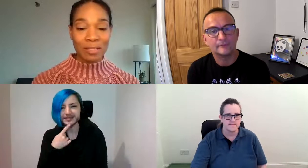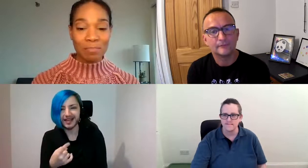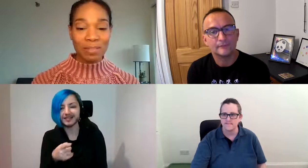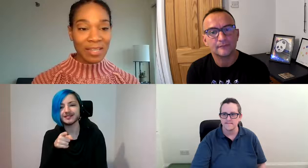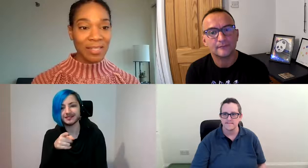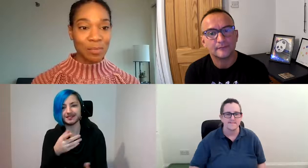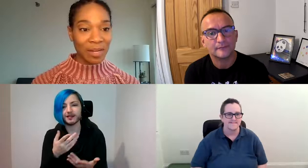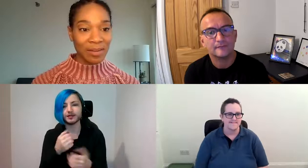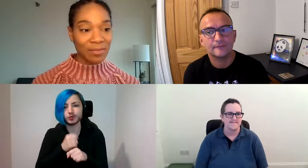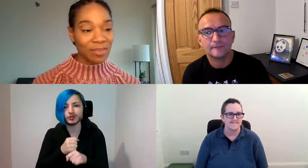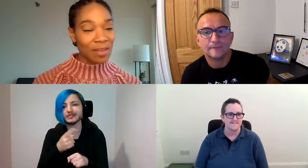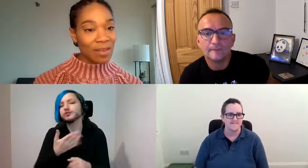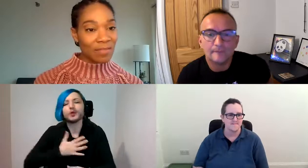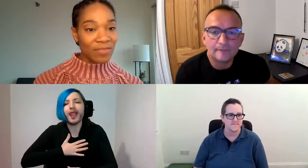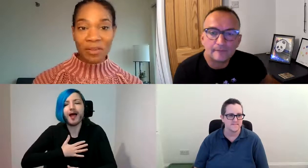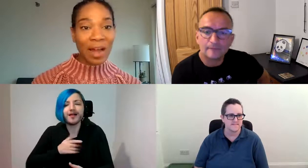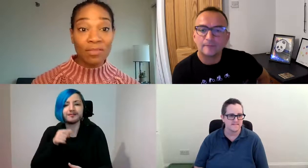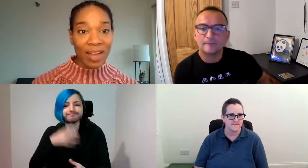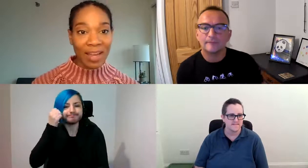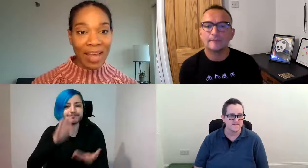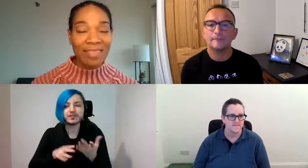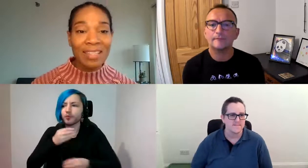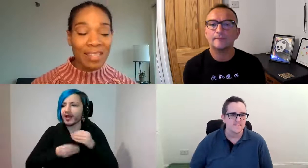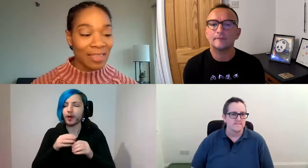gave permission or the outside gave permission to make